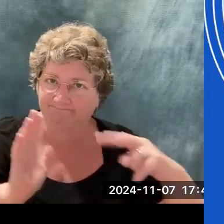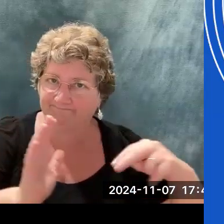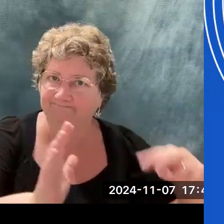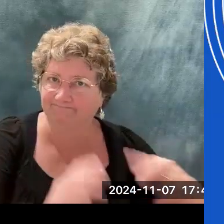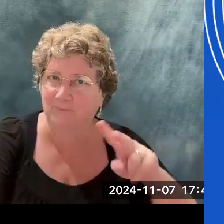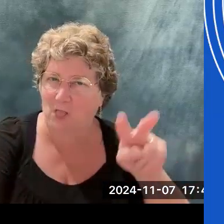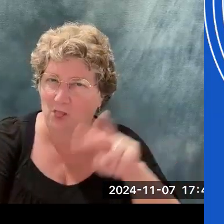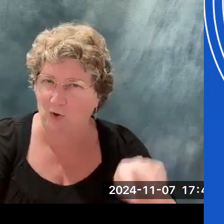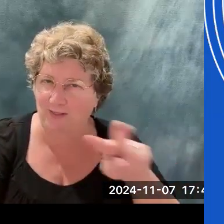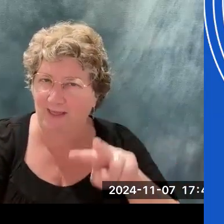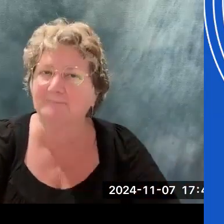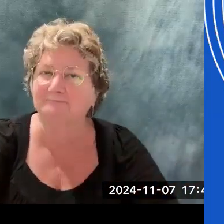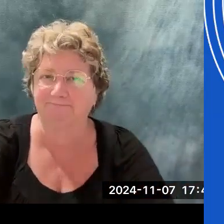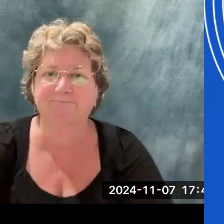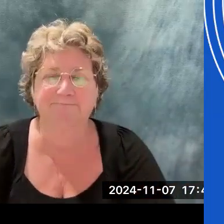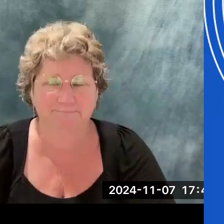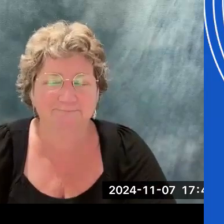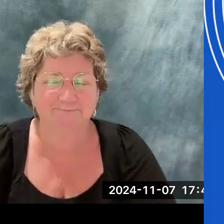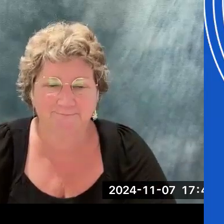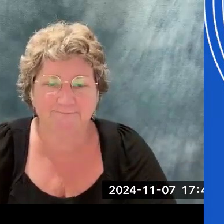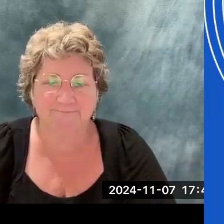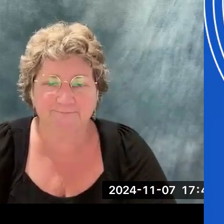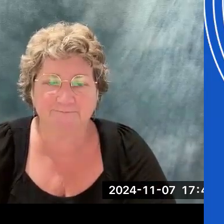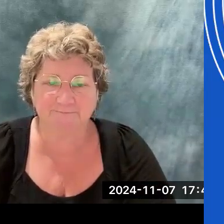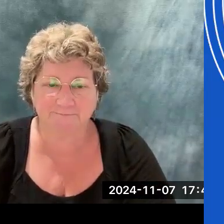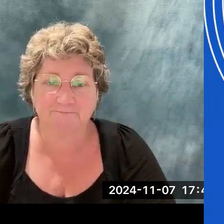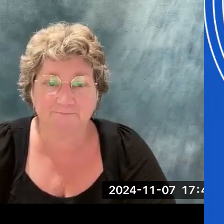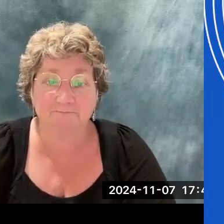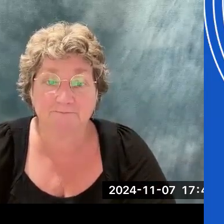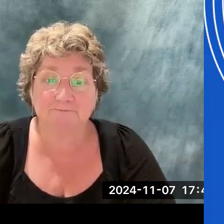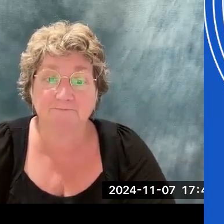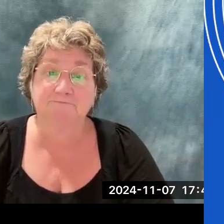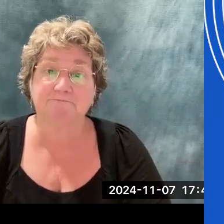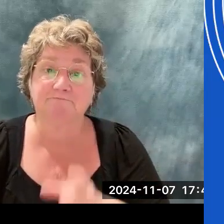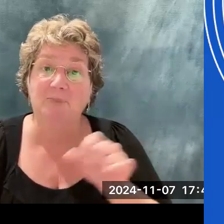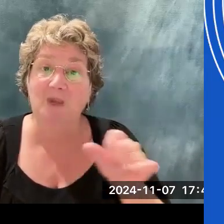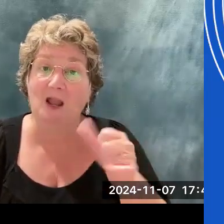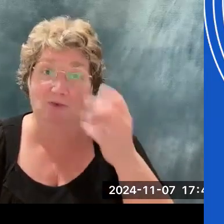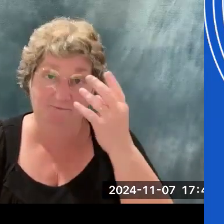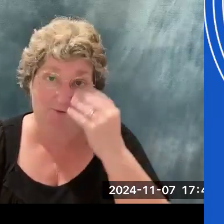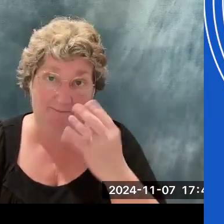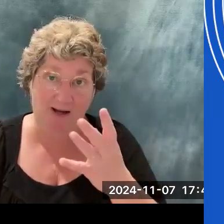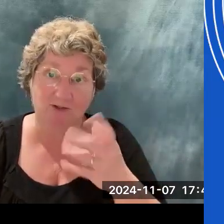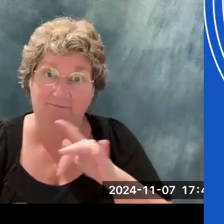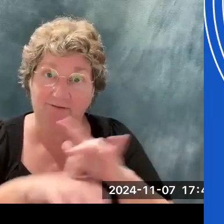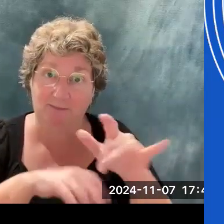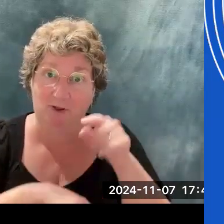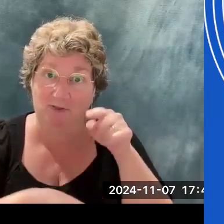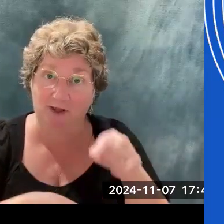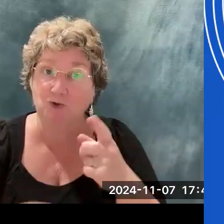There's also information about all of the other things that I've talked about, too, so including information about the mobile crisis